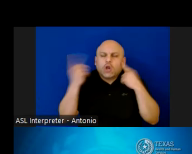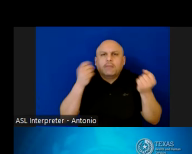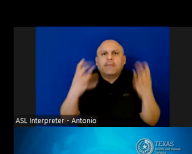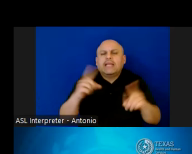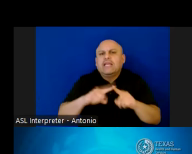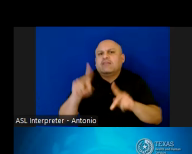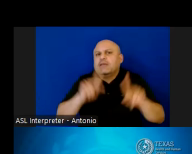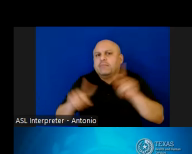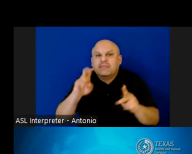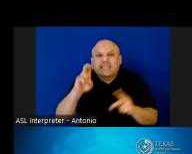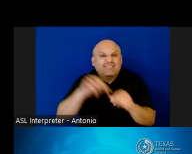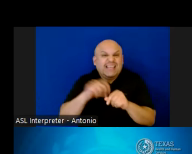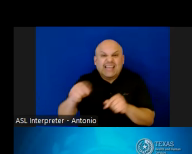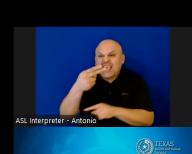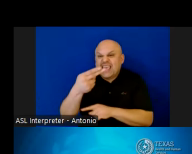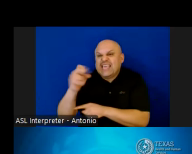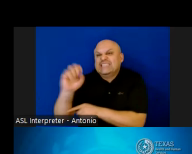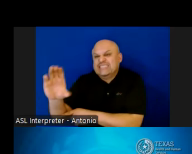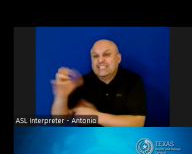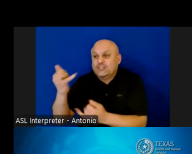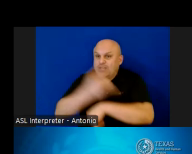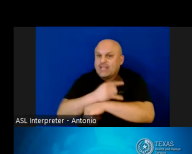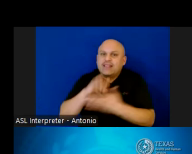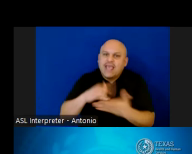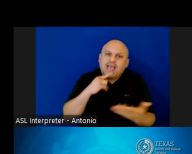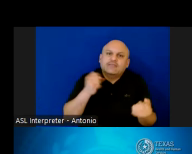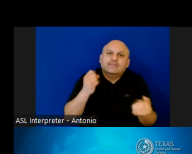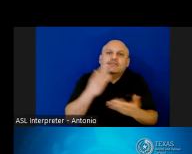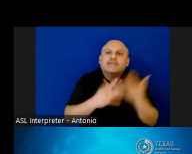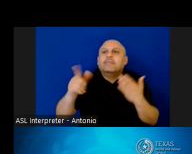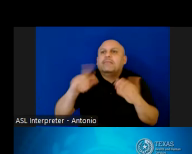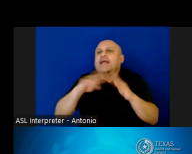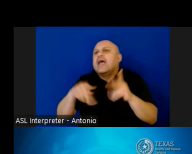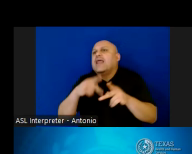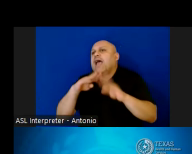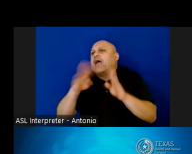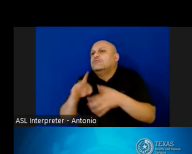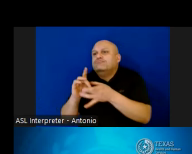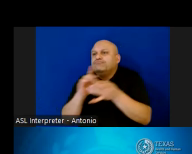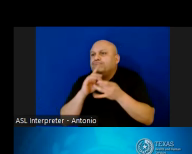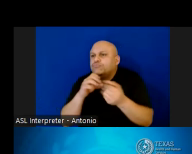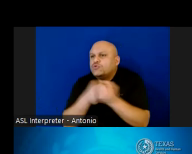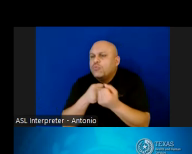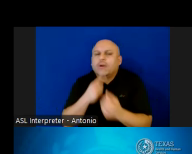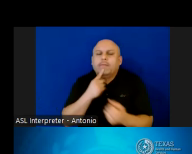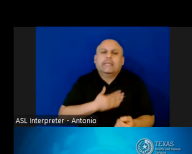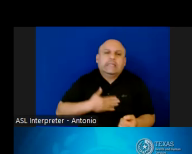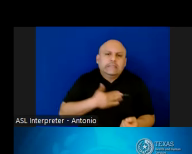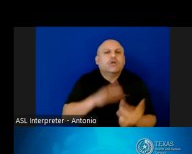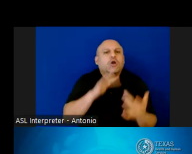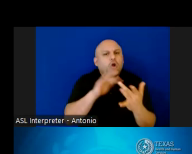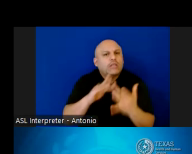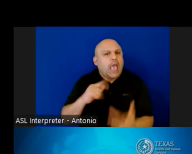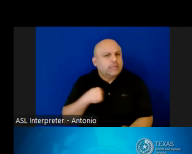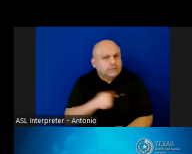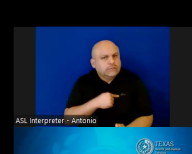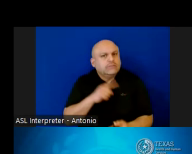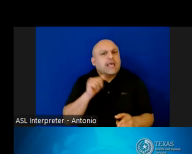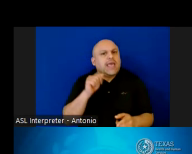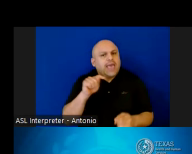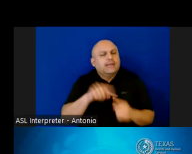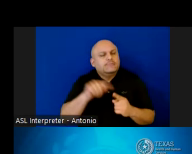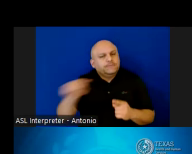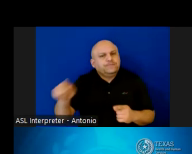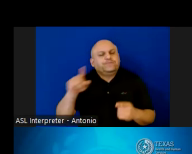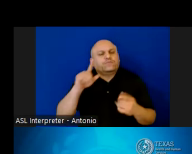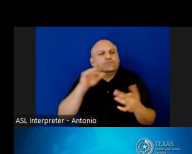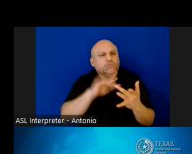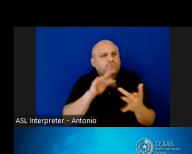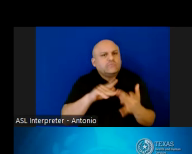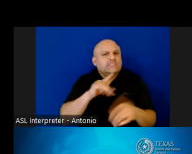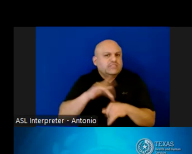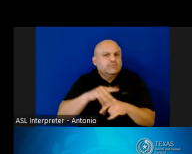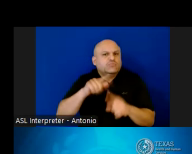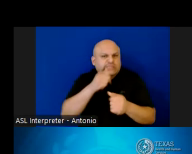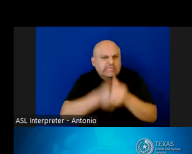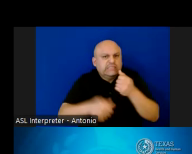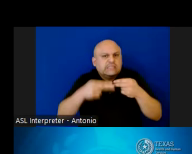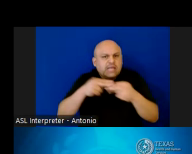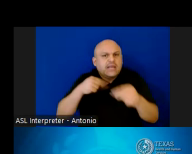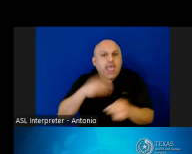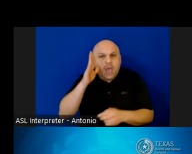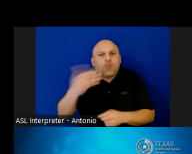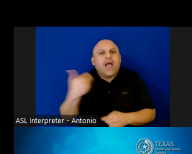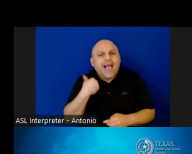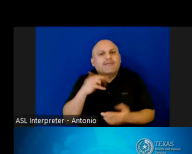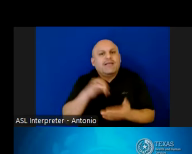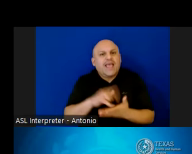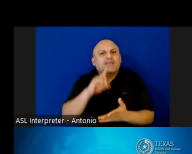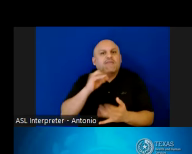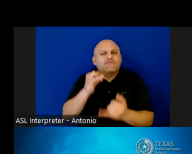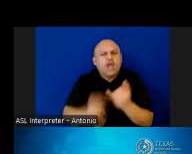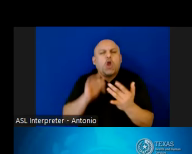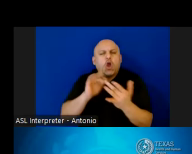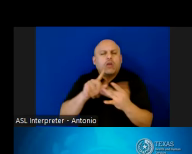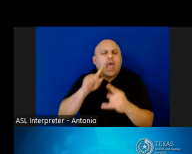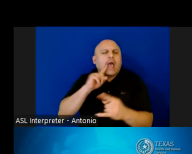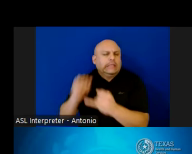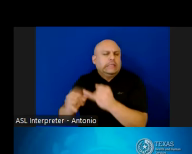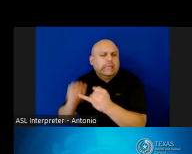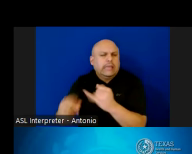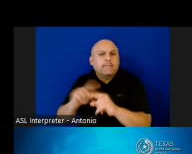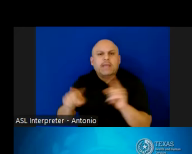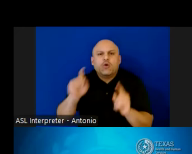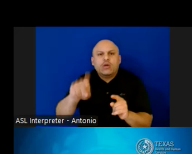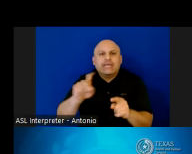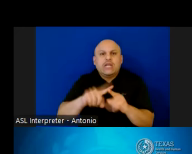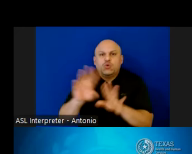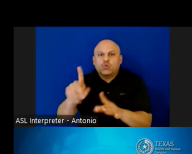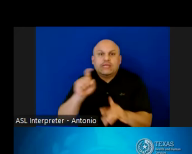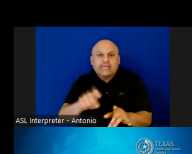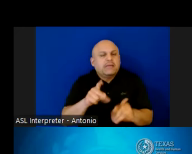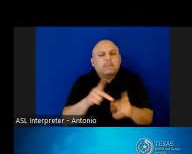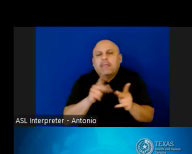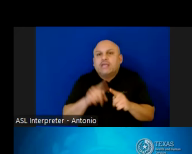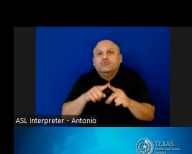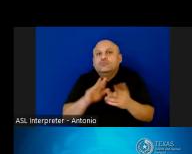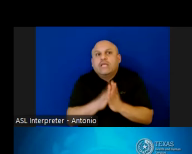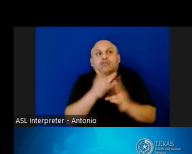We heard from many different people, even in just HHSC today, that have some sort of housing coordination and support. Please contact us at the is contacts available in each slide deck, and we'll have a final contact at the end. You just need a place to get started.